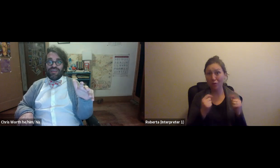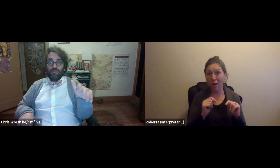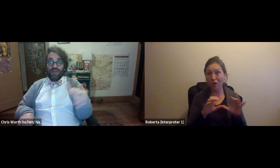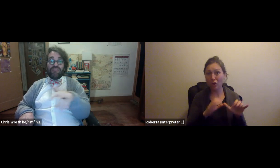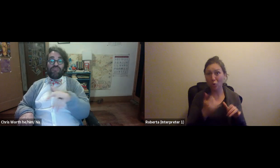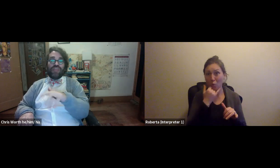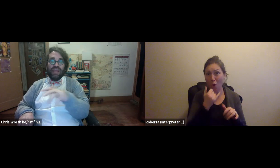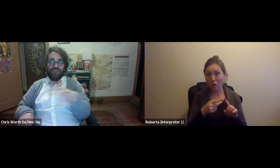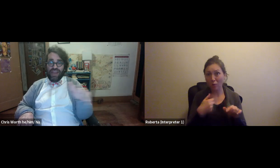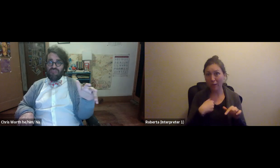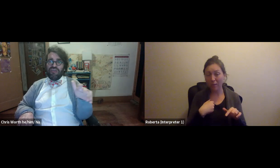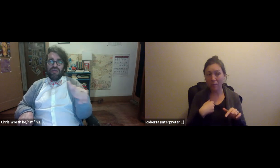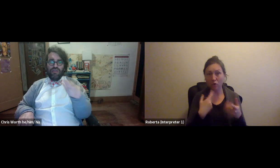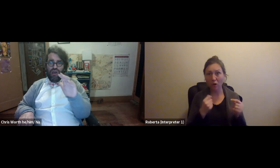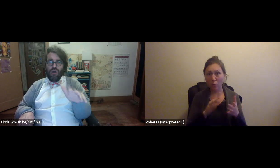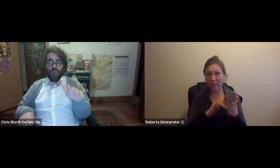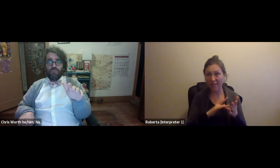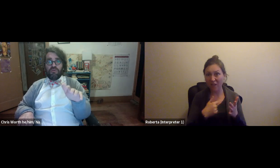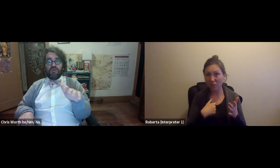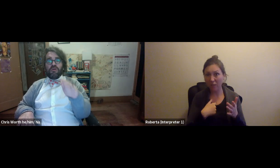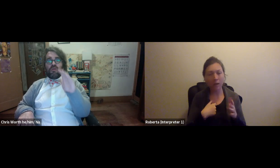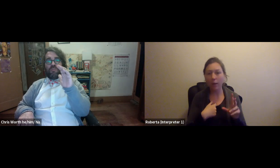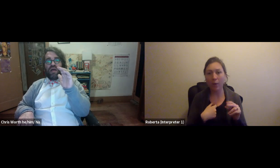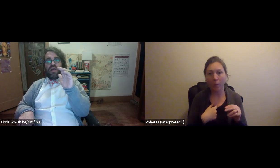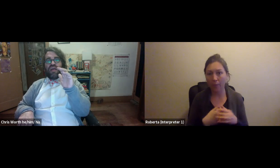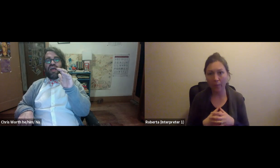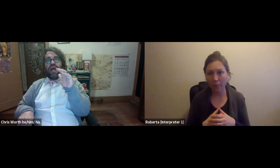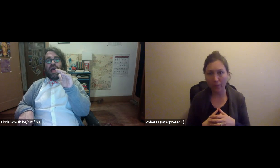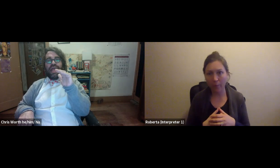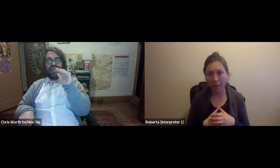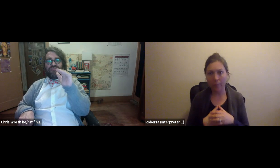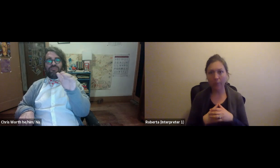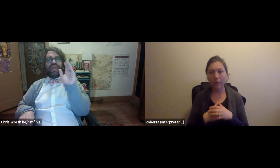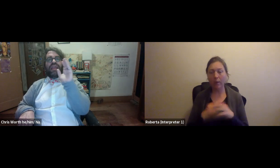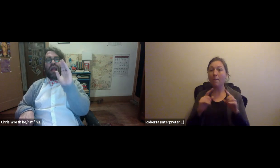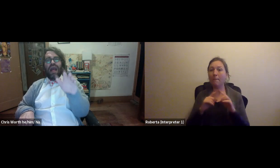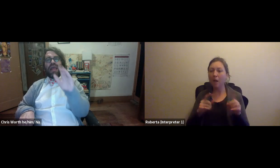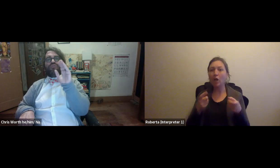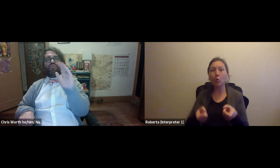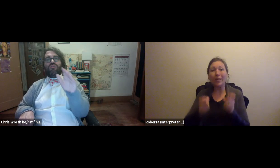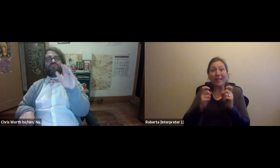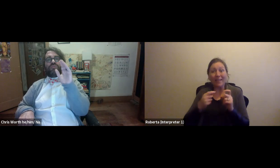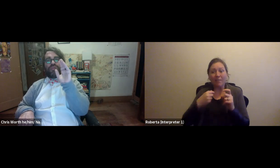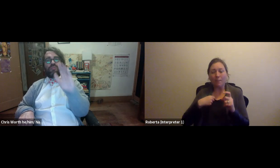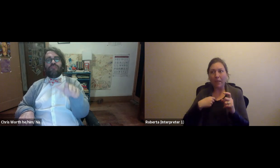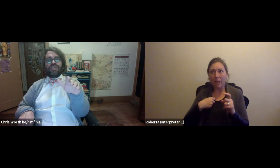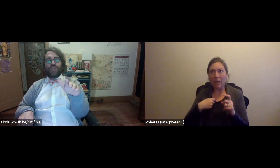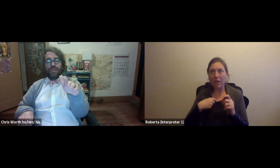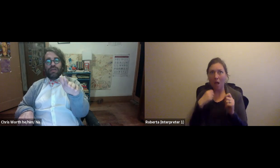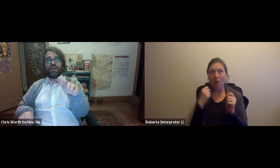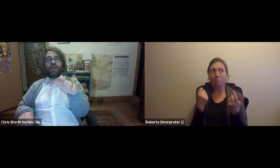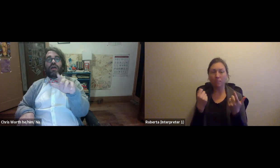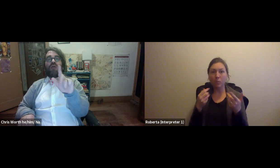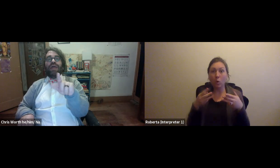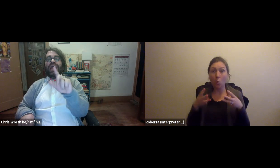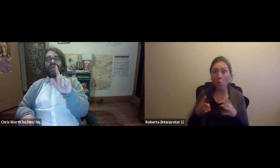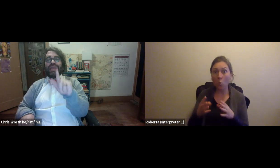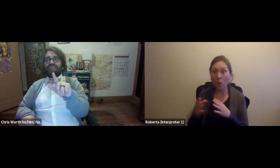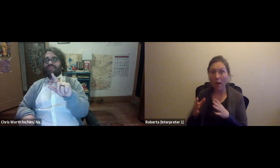wanting to take advantage? No. But it gives me an eye towards liberation. All right and lastly,